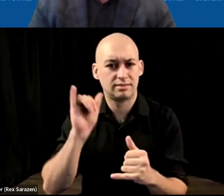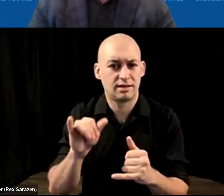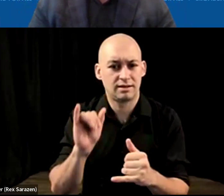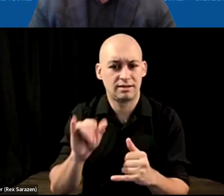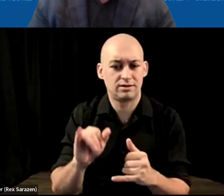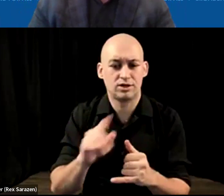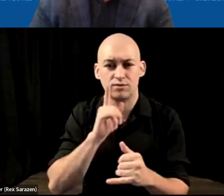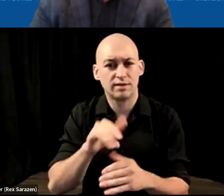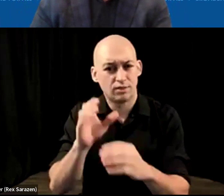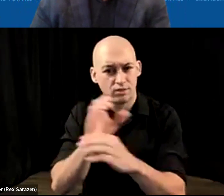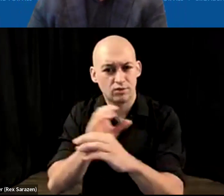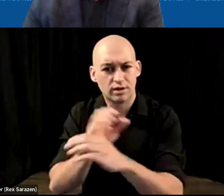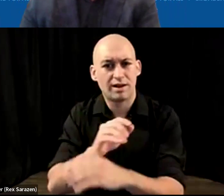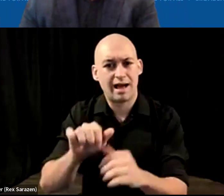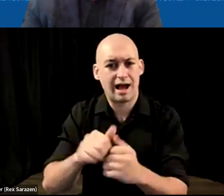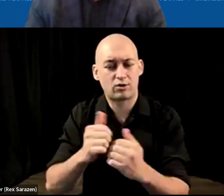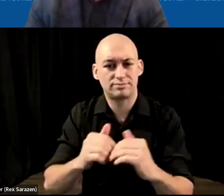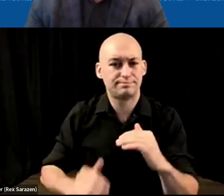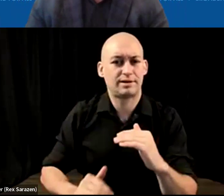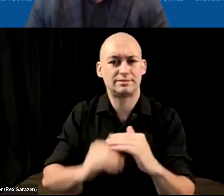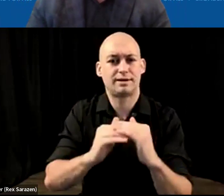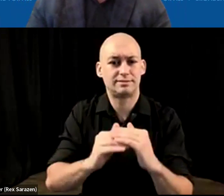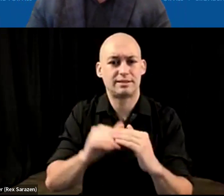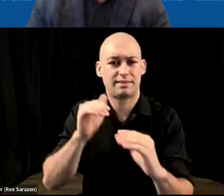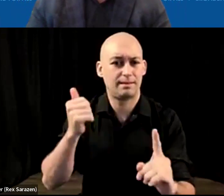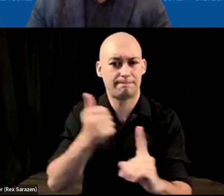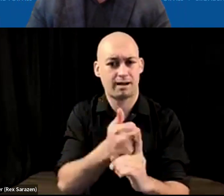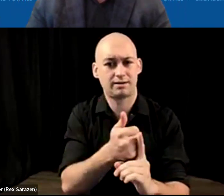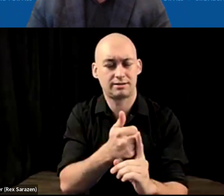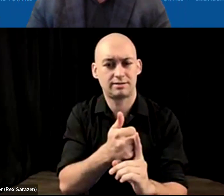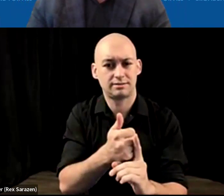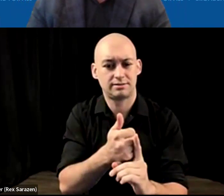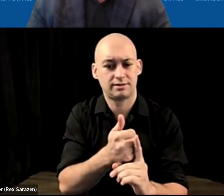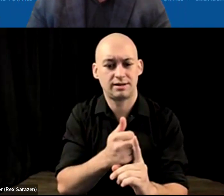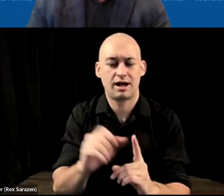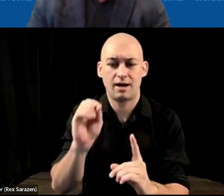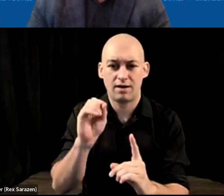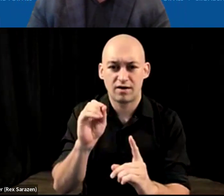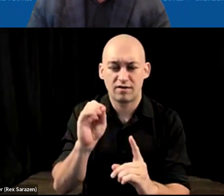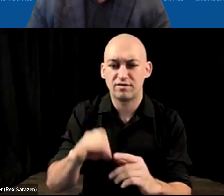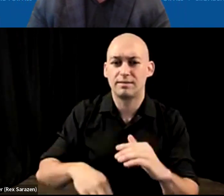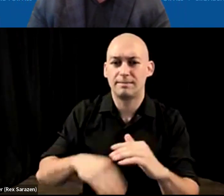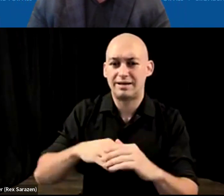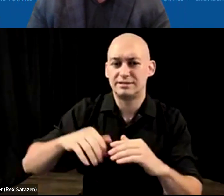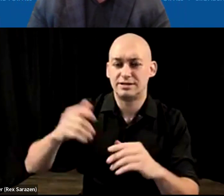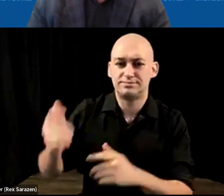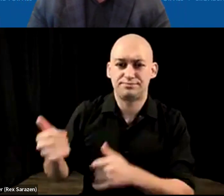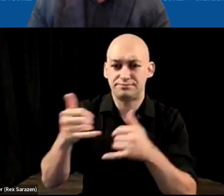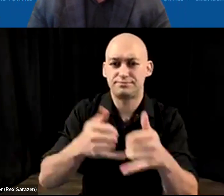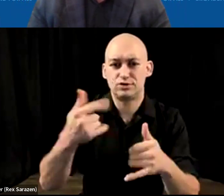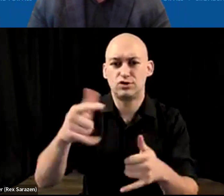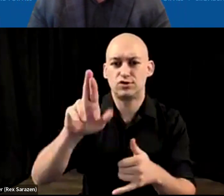looking at how do we maximize the impact of the capacity grant funding to make the biggest impact